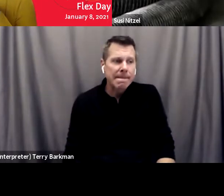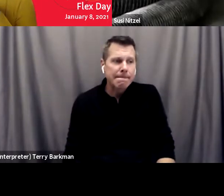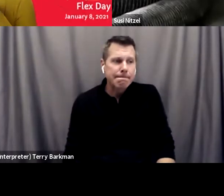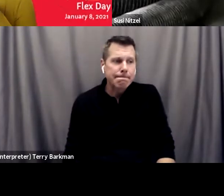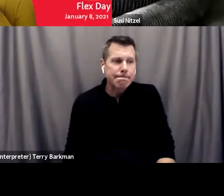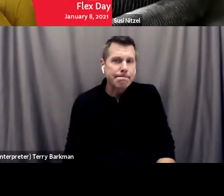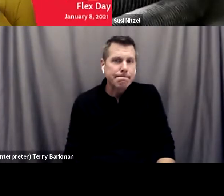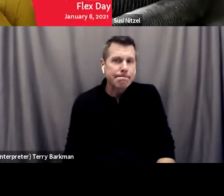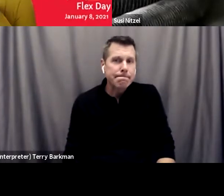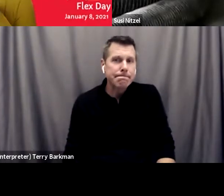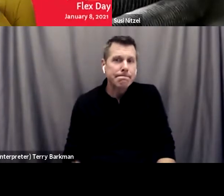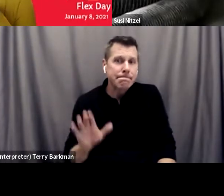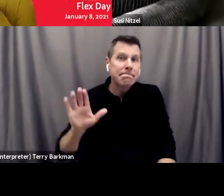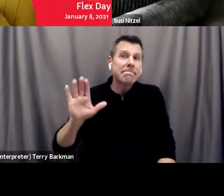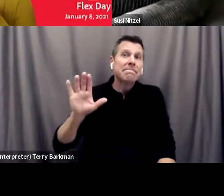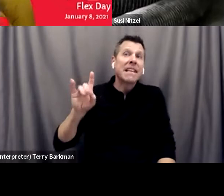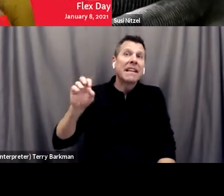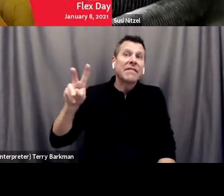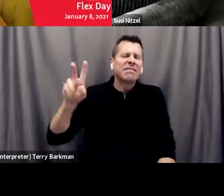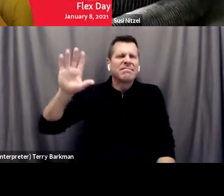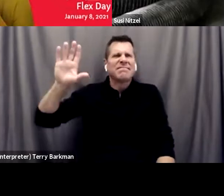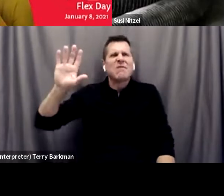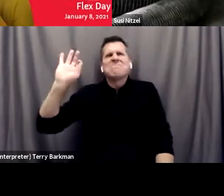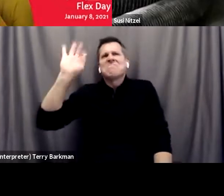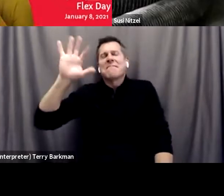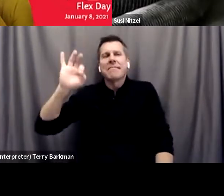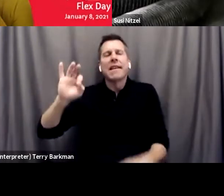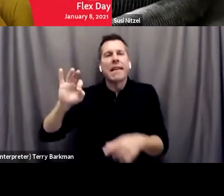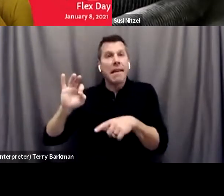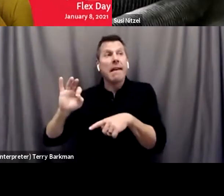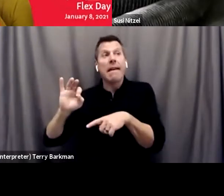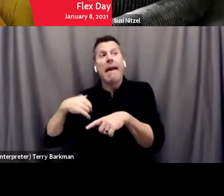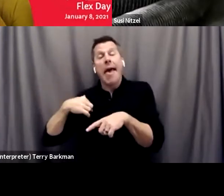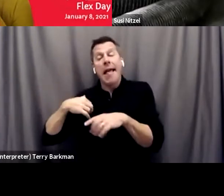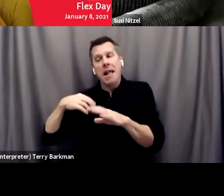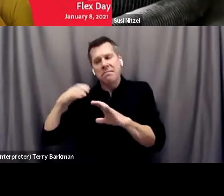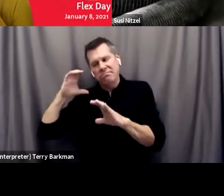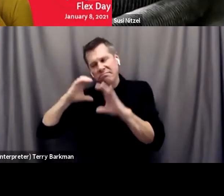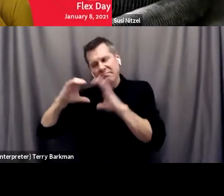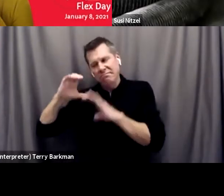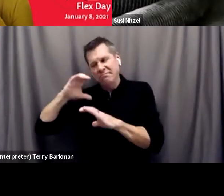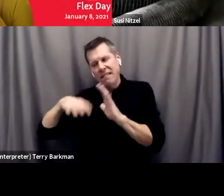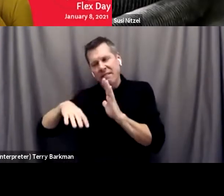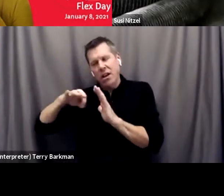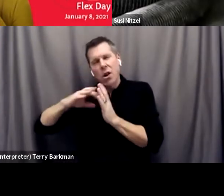You know, I'll throw out real quick on that. I've definitely found that I think something we've learned by being at home and being a